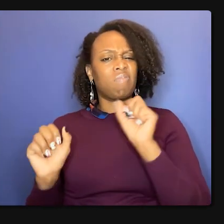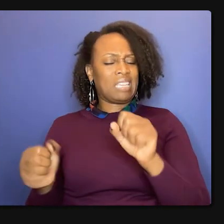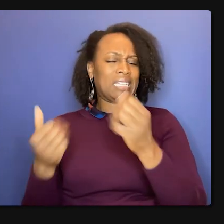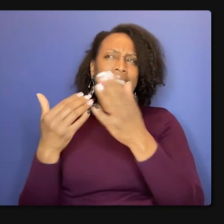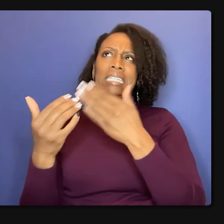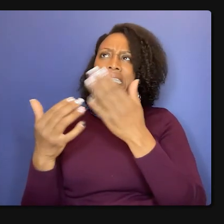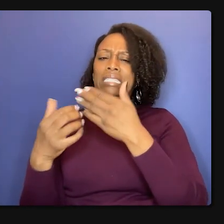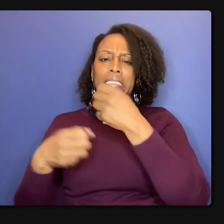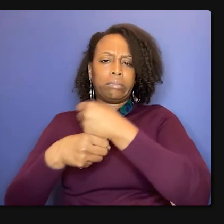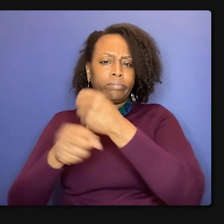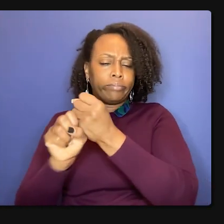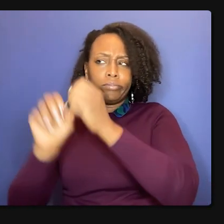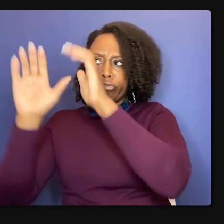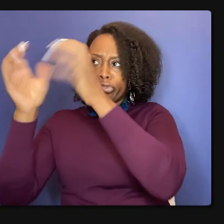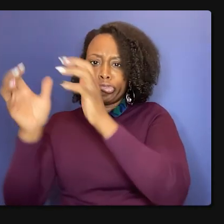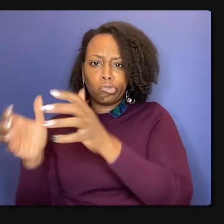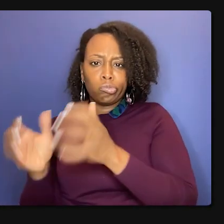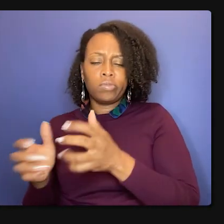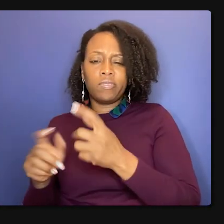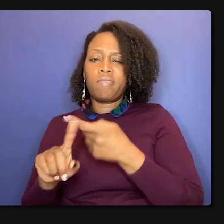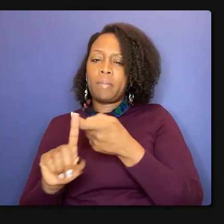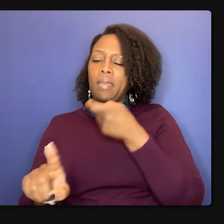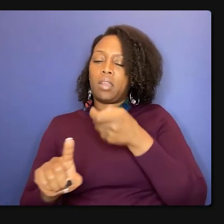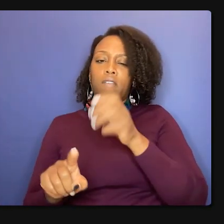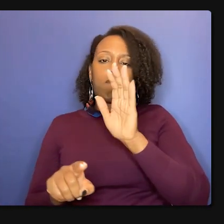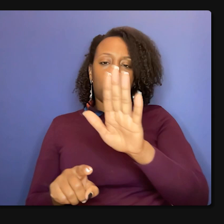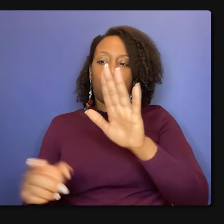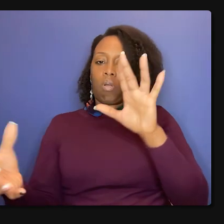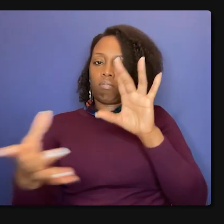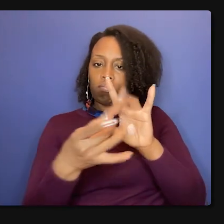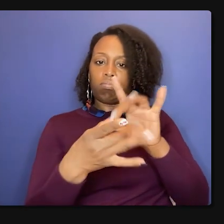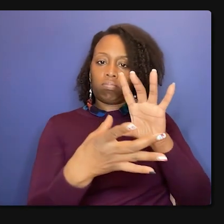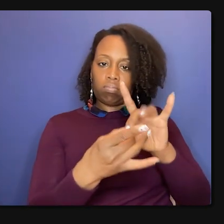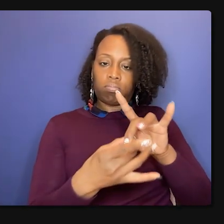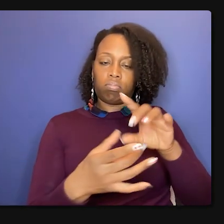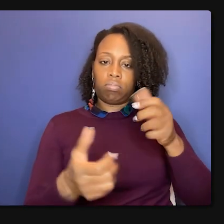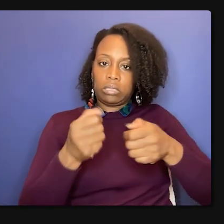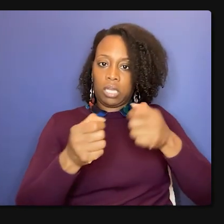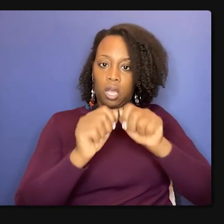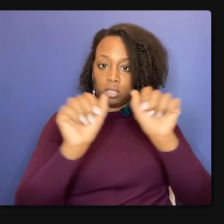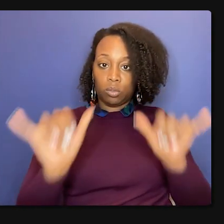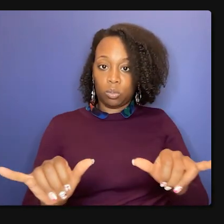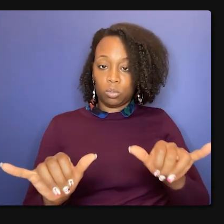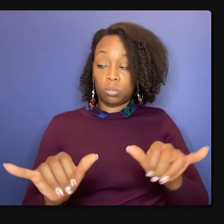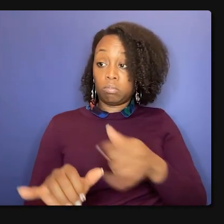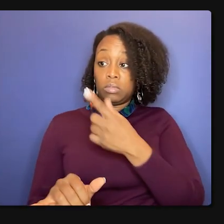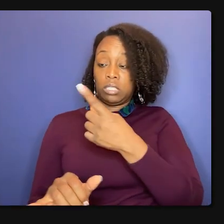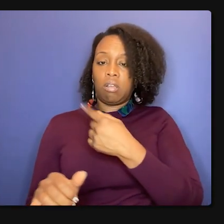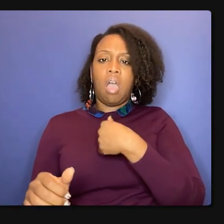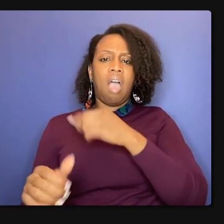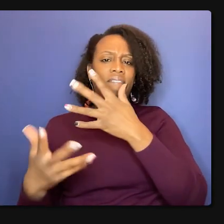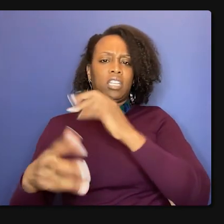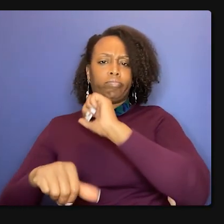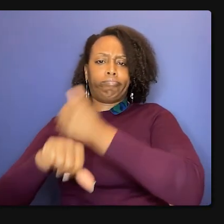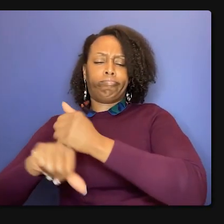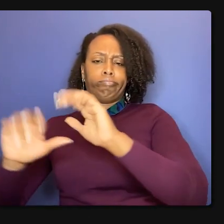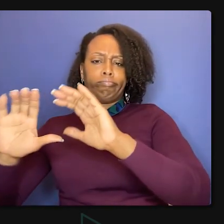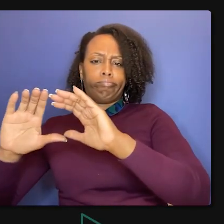You can easily create groups from any of your connected consoles. Here, I have created a demo group already.